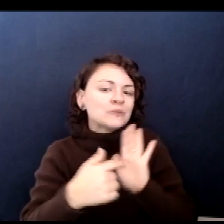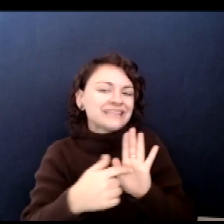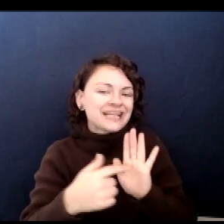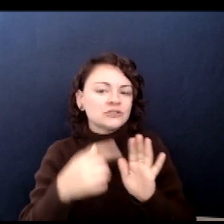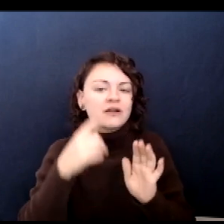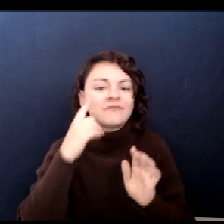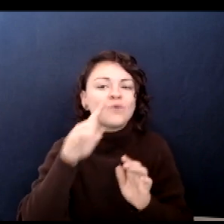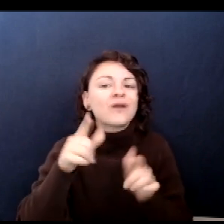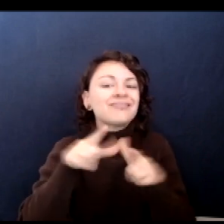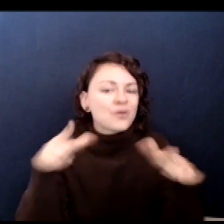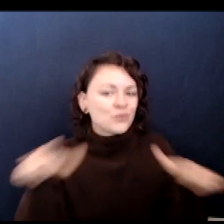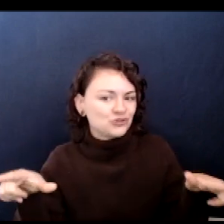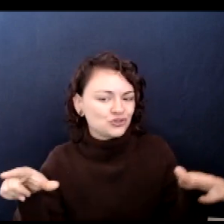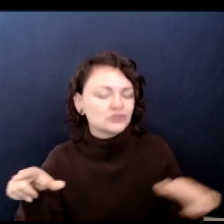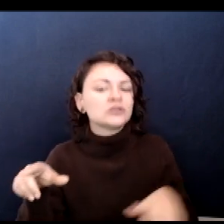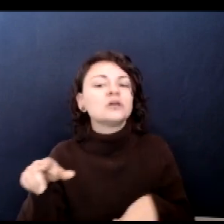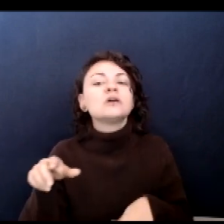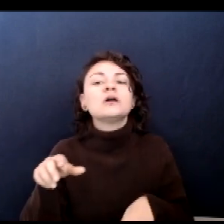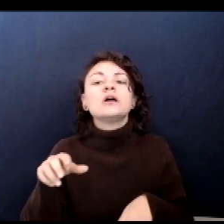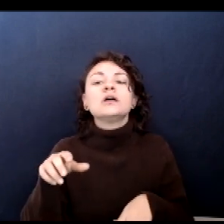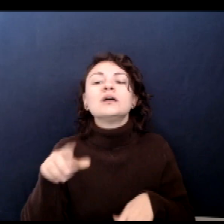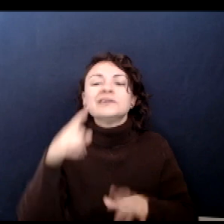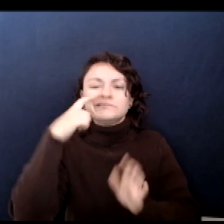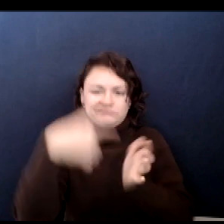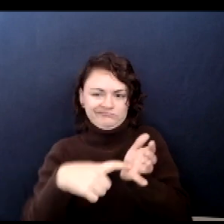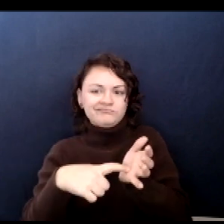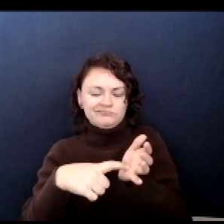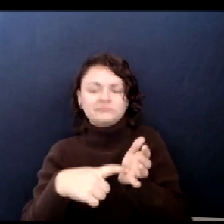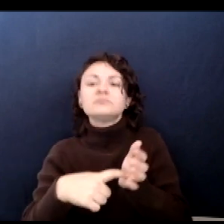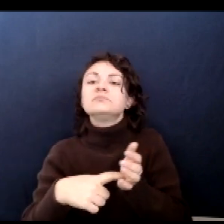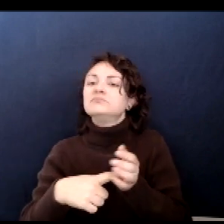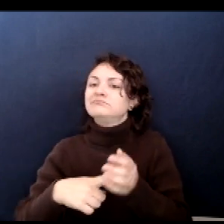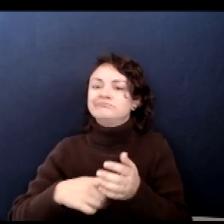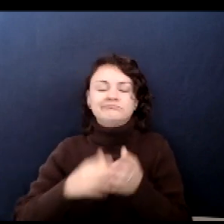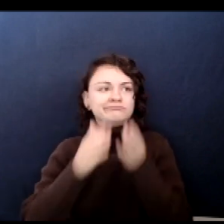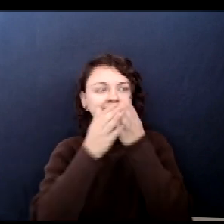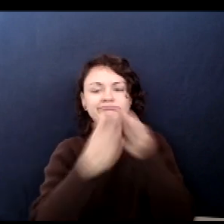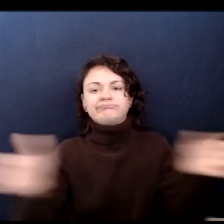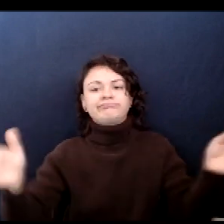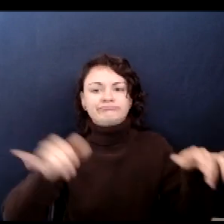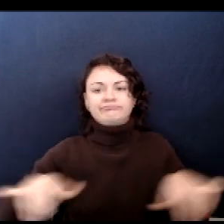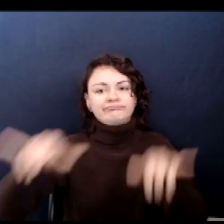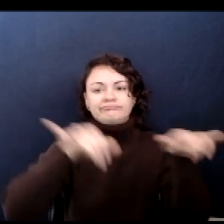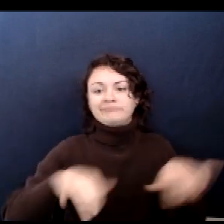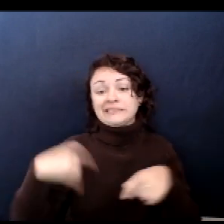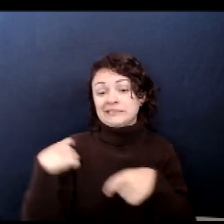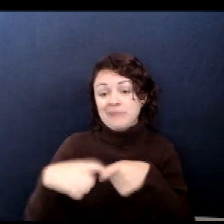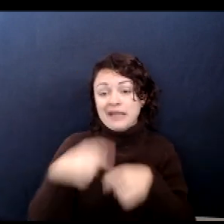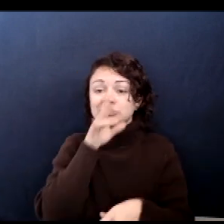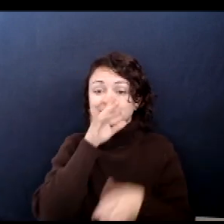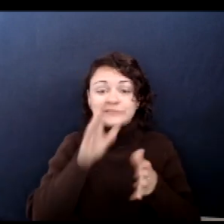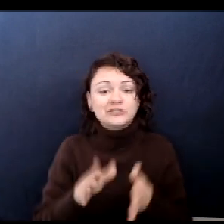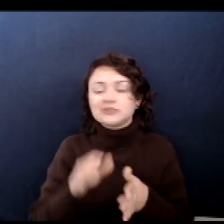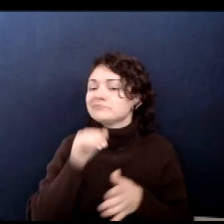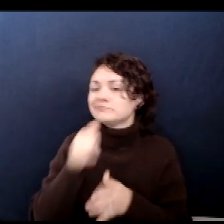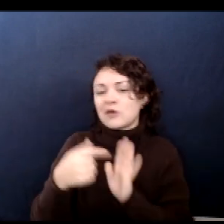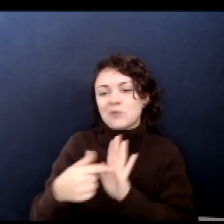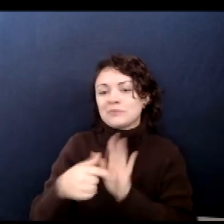We see that across the board that Spanish speakers are under represented in HCBS when compared to Medicaid.